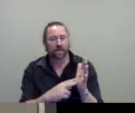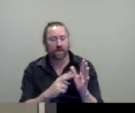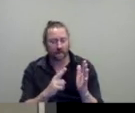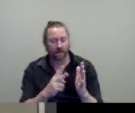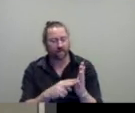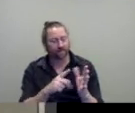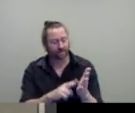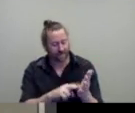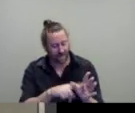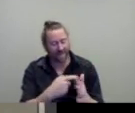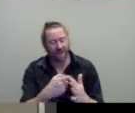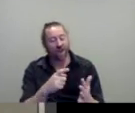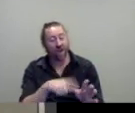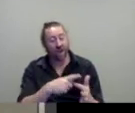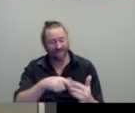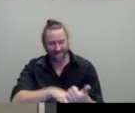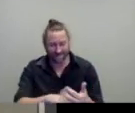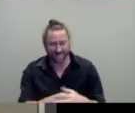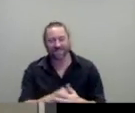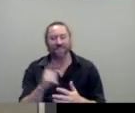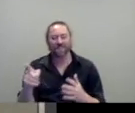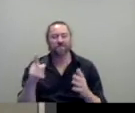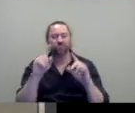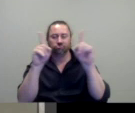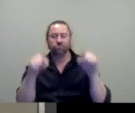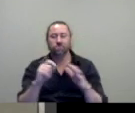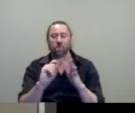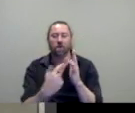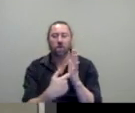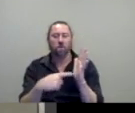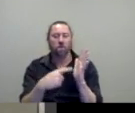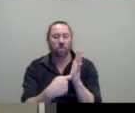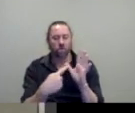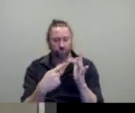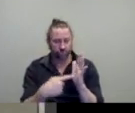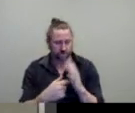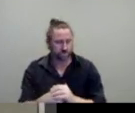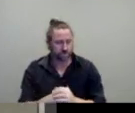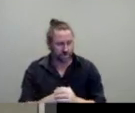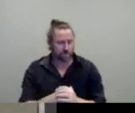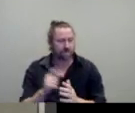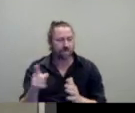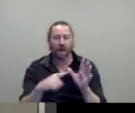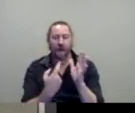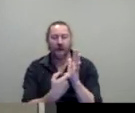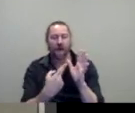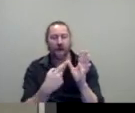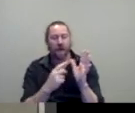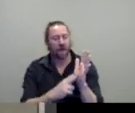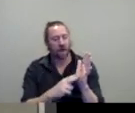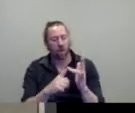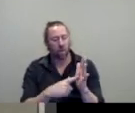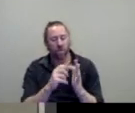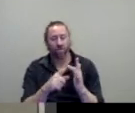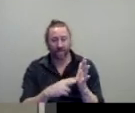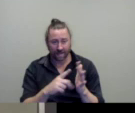portrait has also been variously known as The Arnolfini Wedding the Arnolfini Marriage